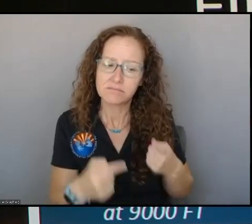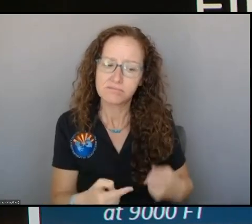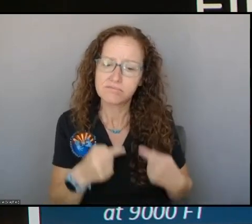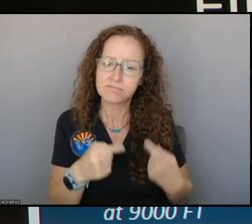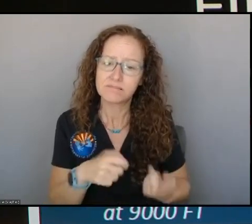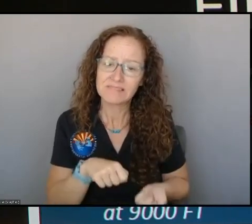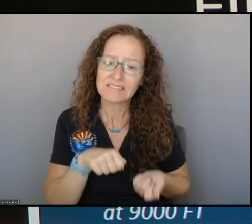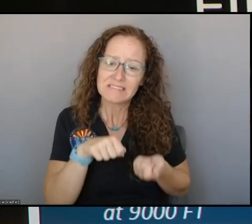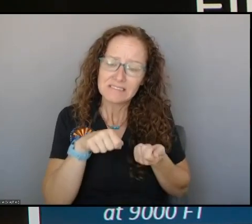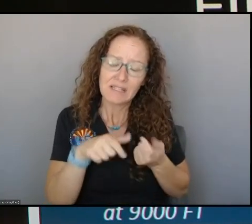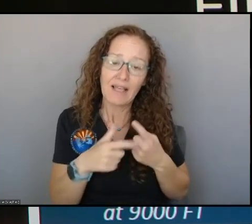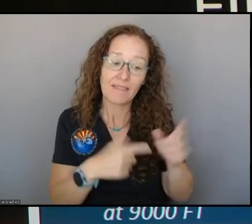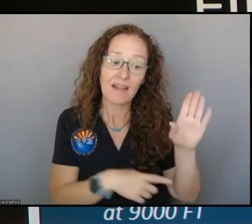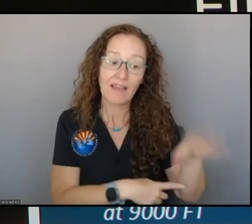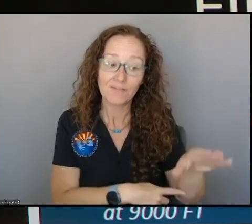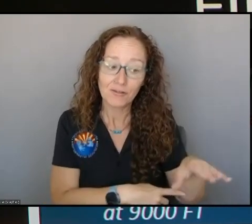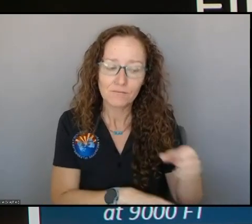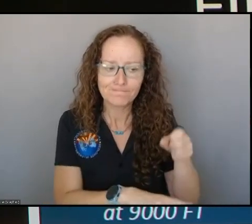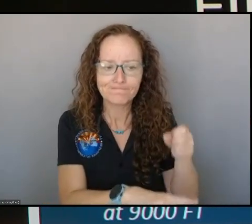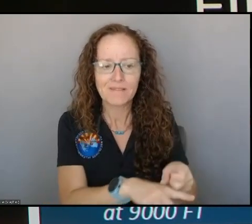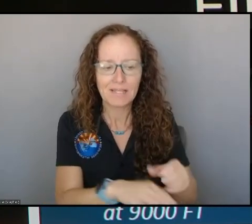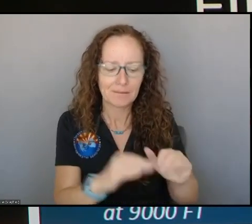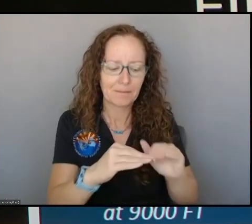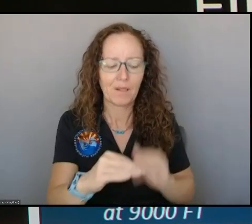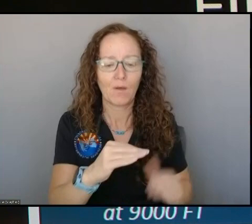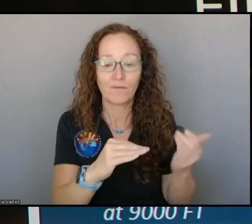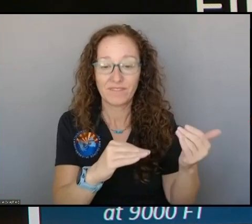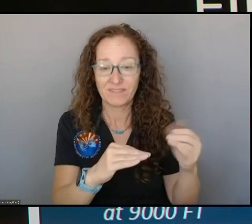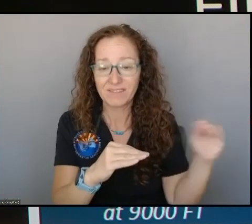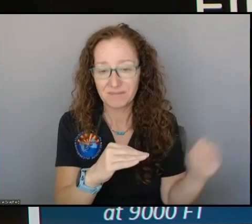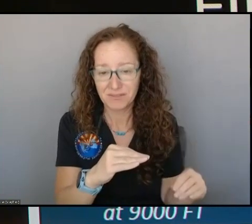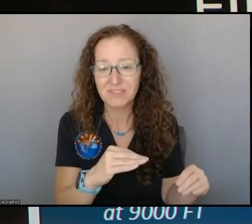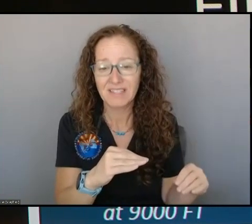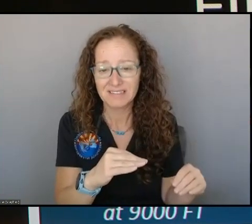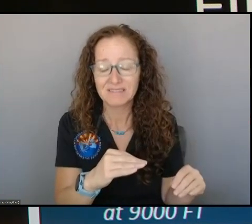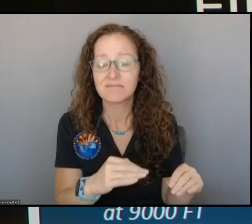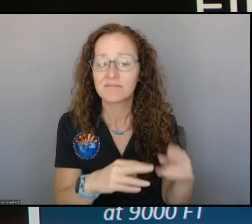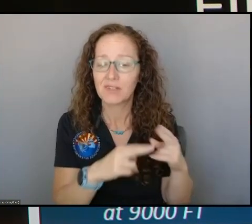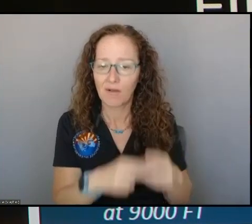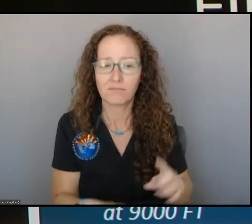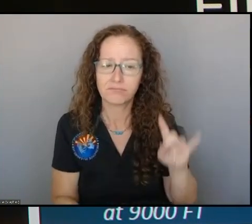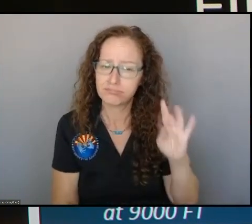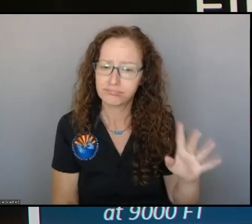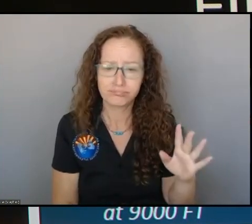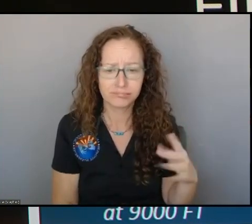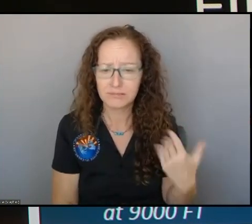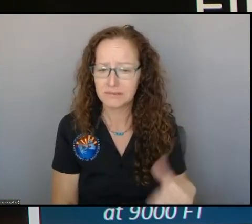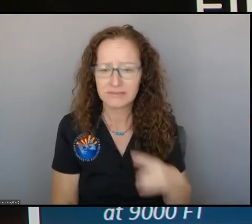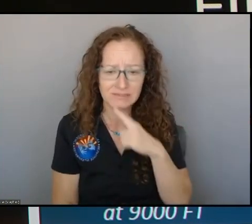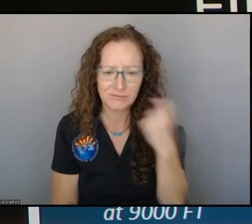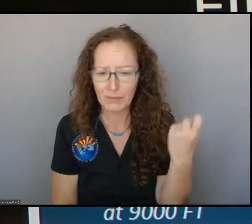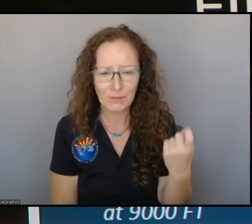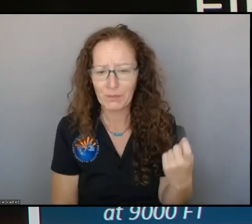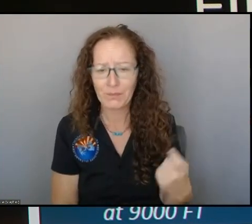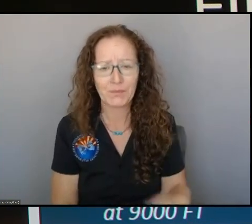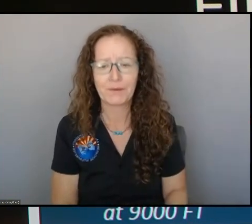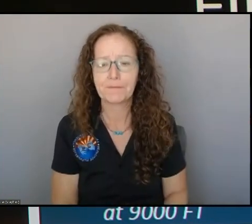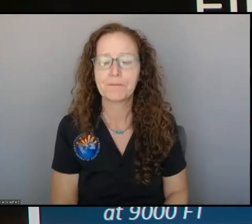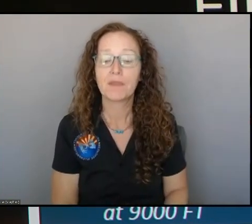below that 15% number. That's when we start calling it critically dry. Also the winds. Everyday we're seeing westerly